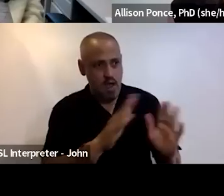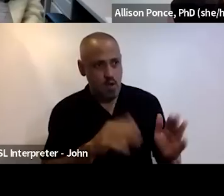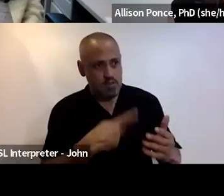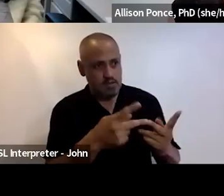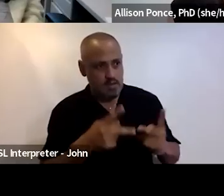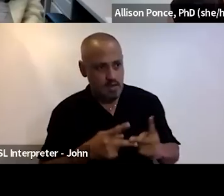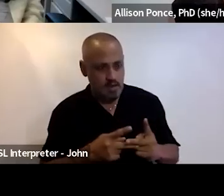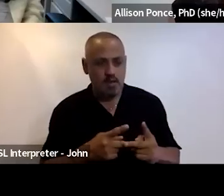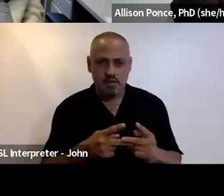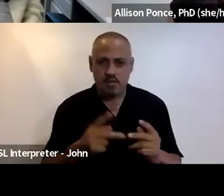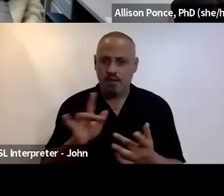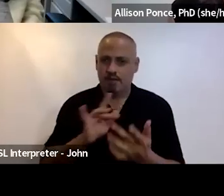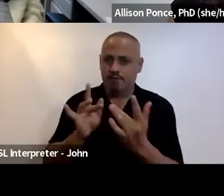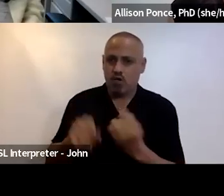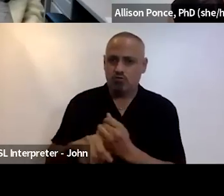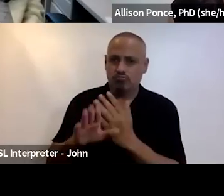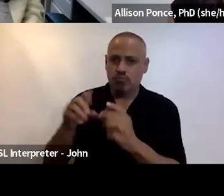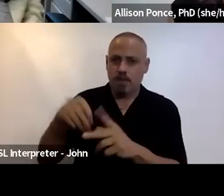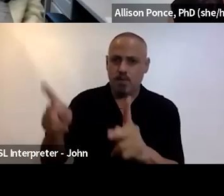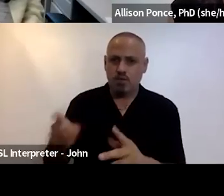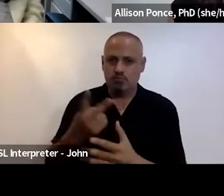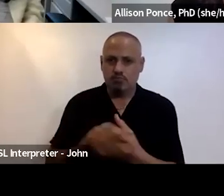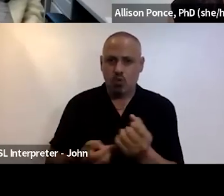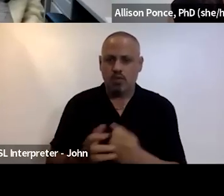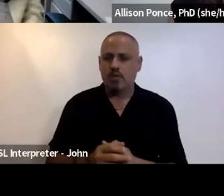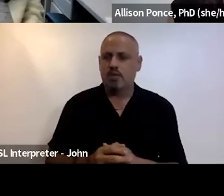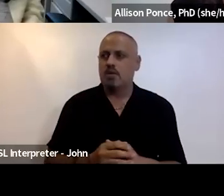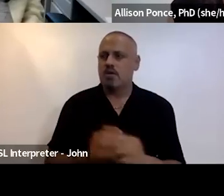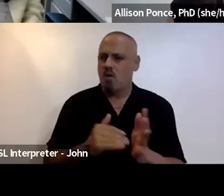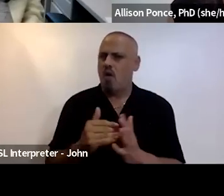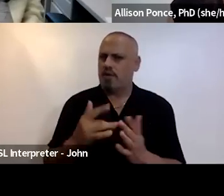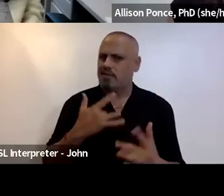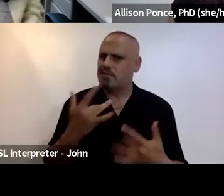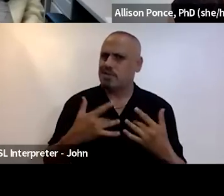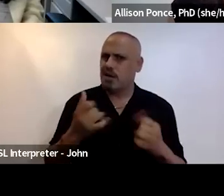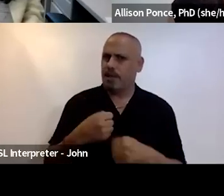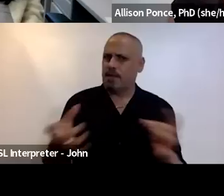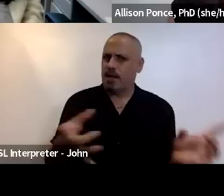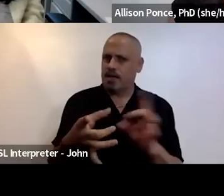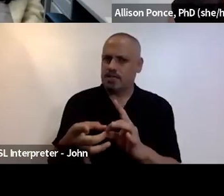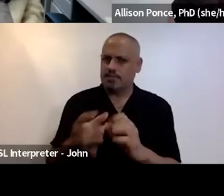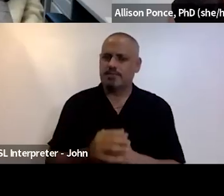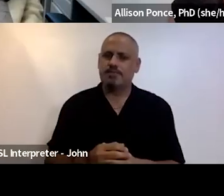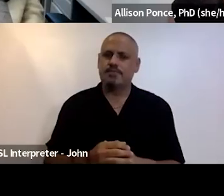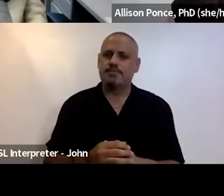or it could be virtual, it could be in person. But oftentimes they're really excited to make those connections. I think it's a challenge.